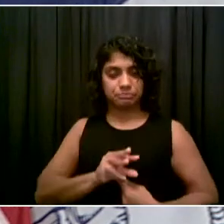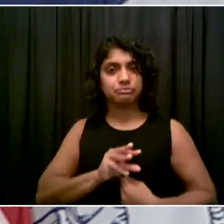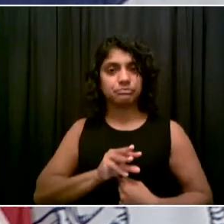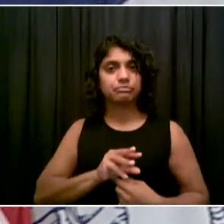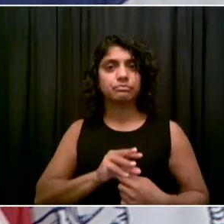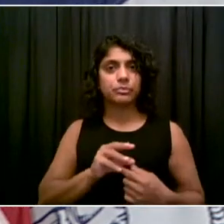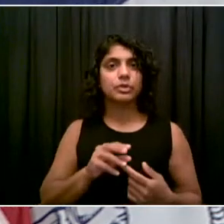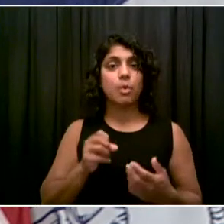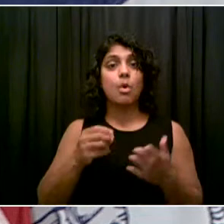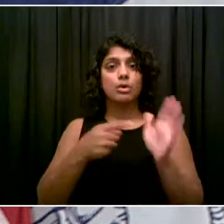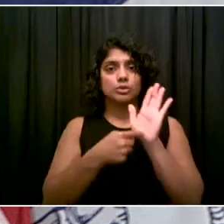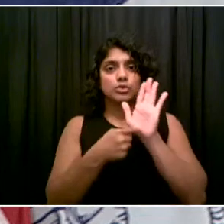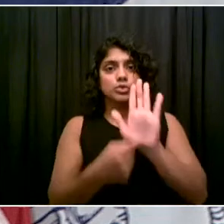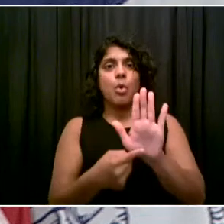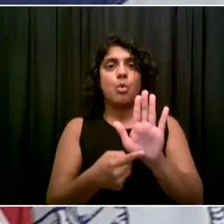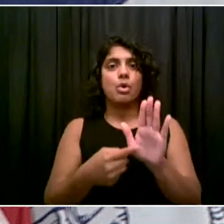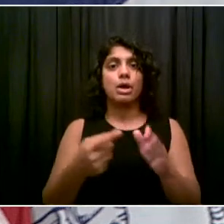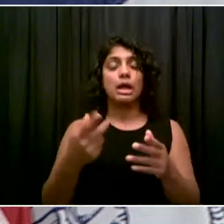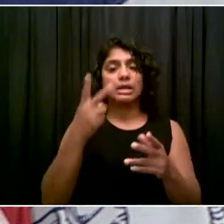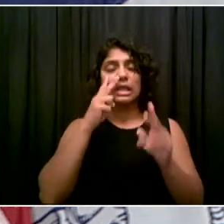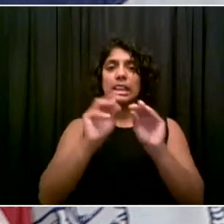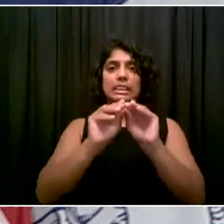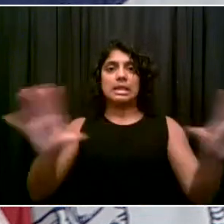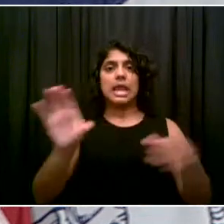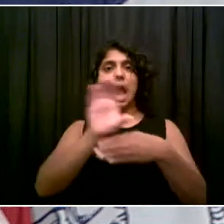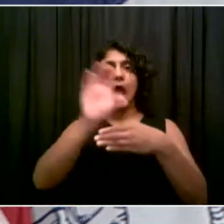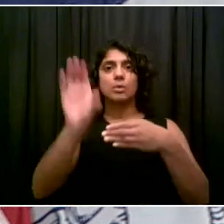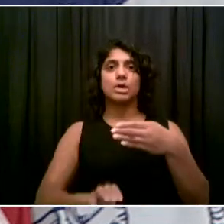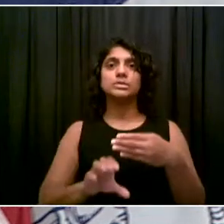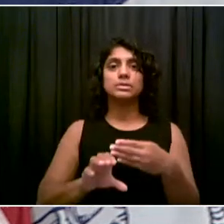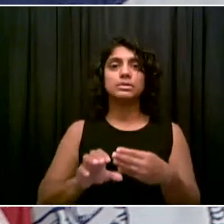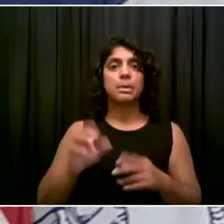CAMERA REST AFTER ARREST OF INDIVIDUALS WITH ILLEGAL FIREARMS. THIS WILL CHANGE WHEN YOU START